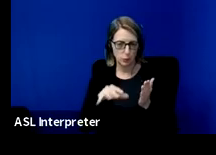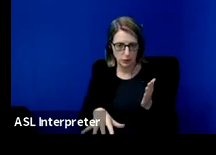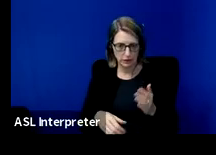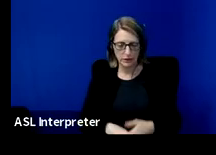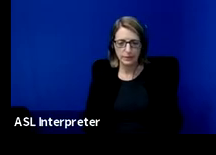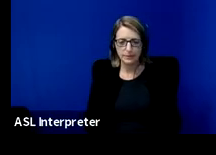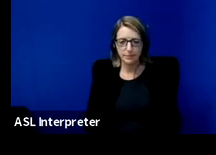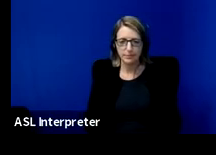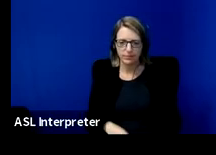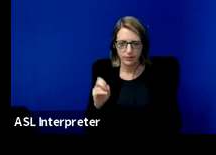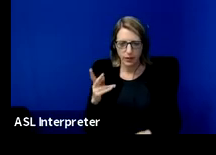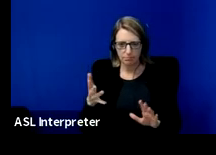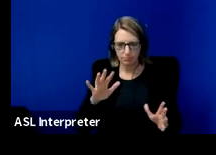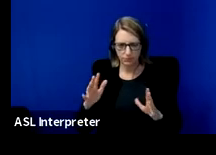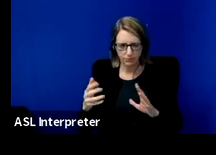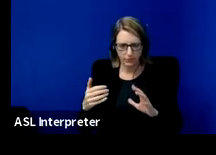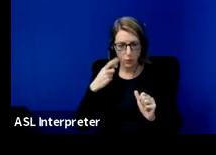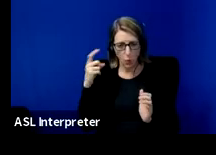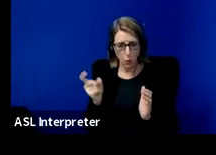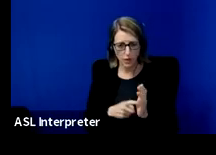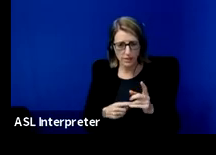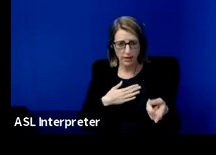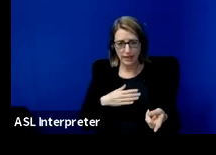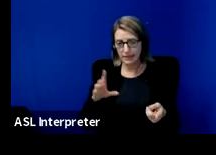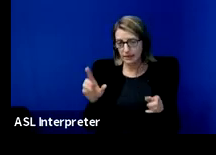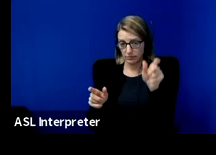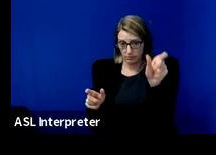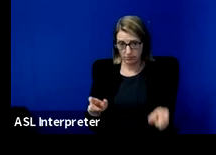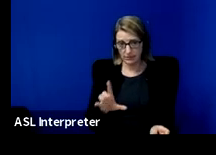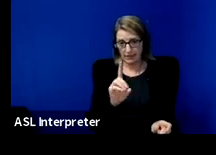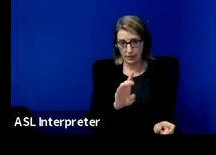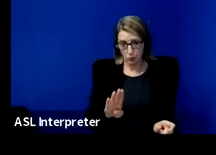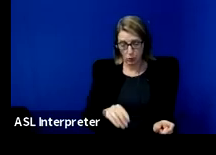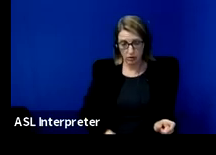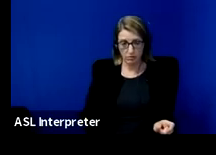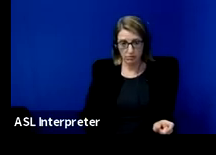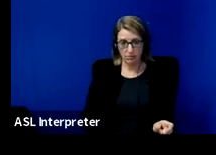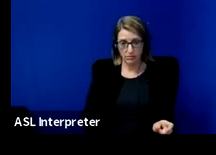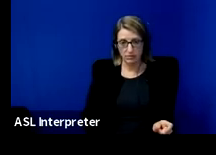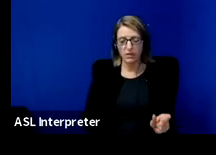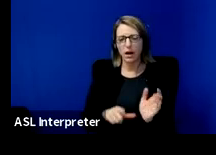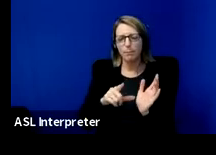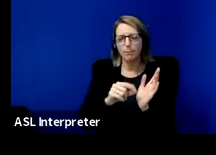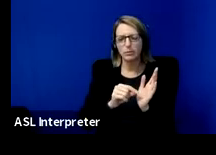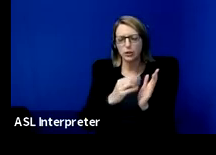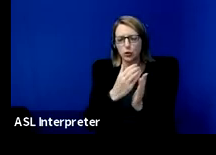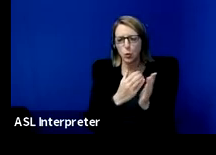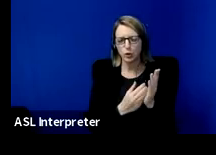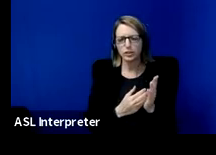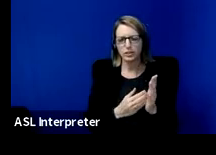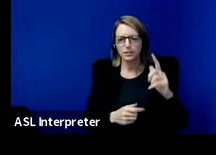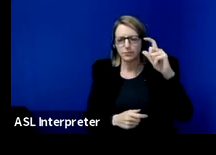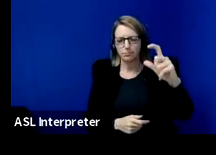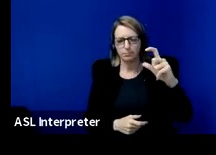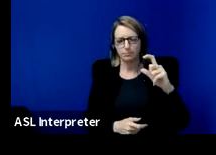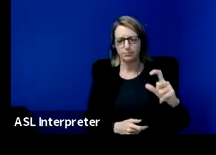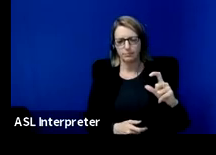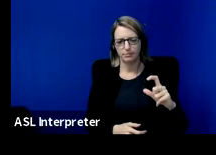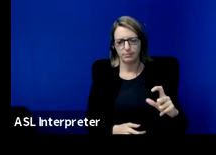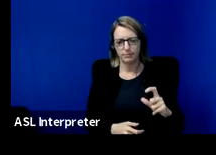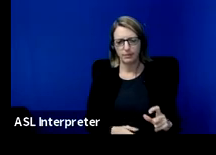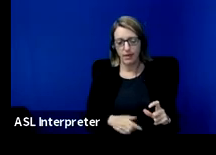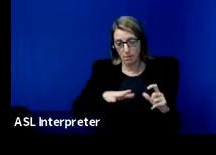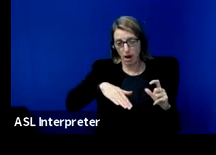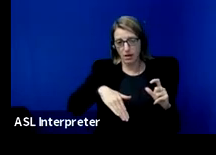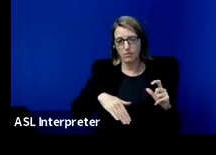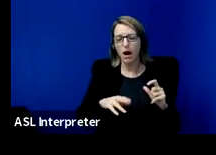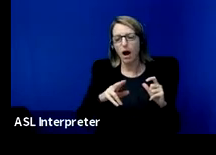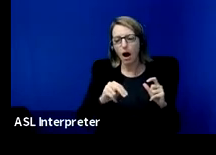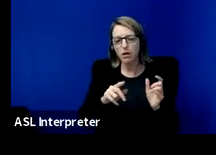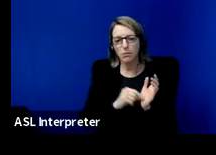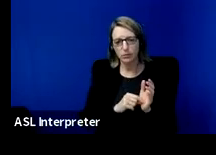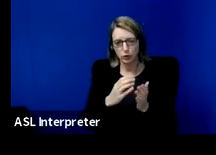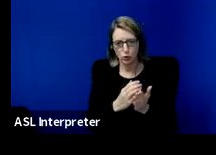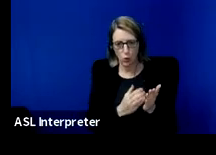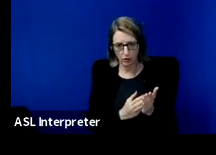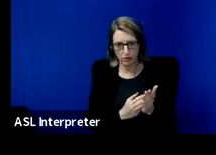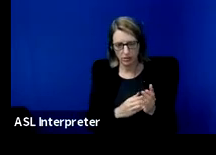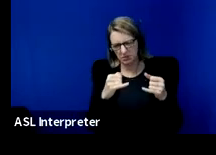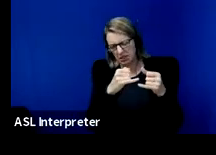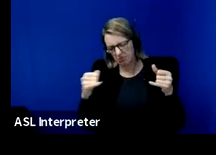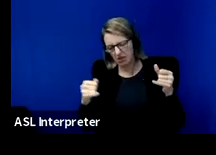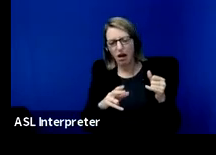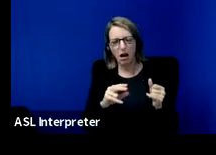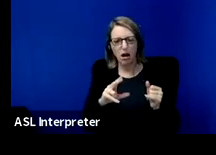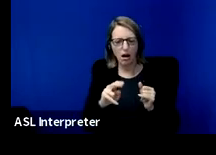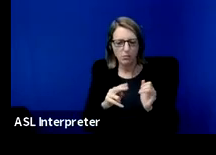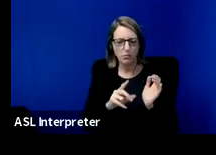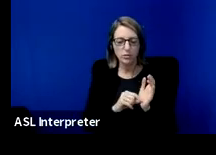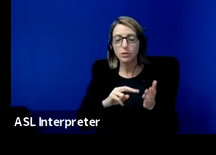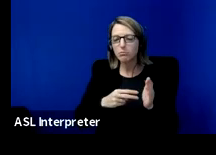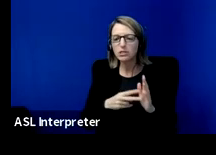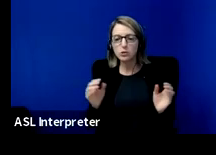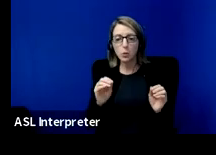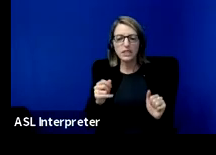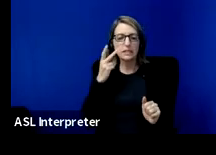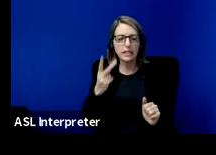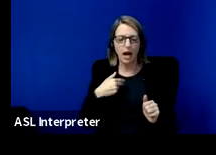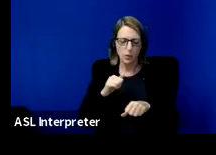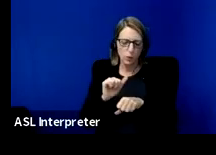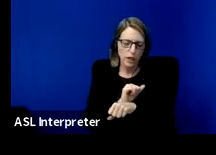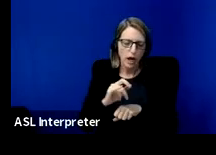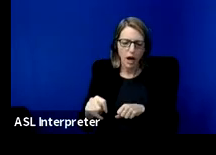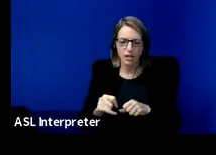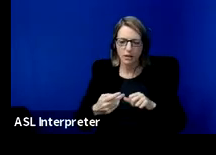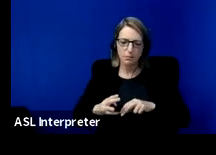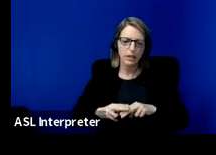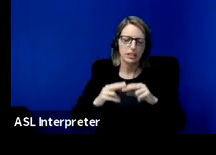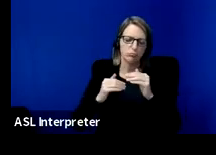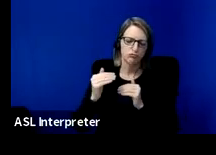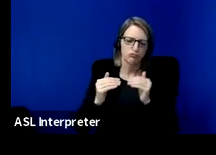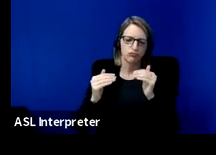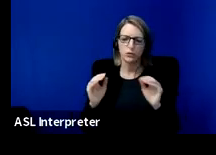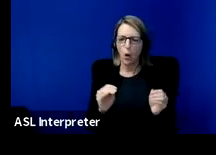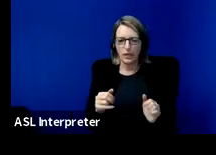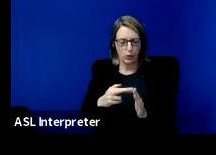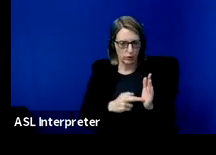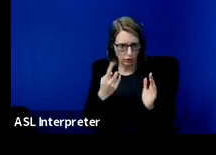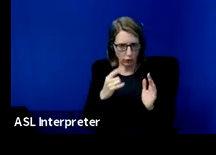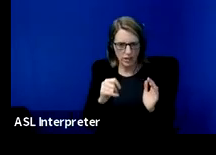ESD 112-- Kristina Wambold: Okay. So you'll notice that I am on my dashboard. I have my published courses at the top and then at the bottom. I have my unpublished course unpublished means that nobody can see it. I'm working on it. I'm building it in the background and nobody can register for it or do anything else.